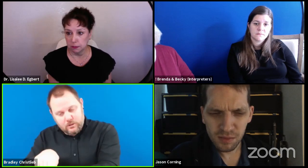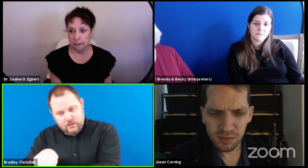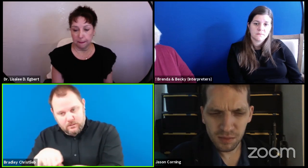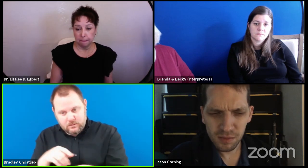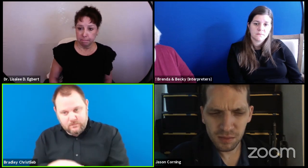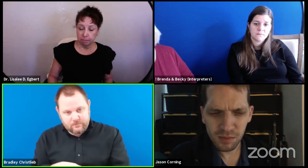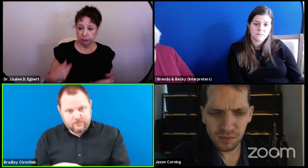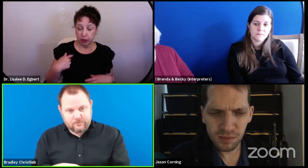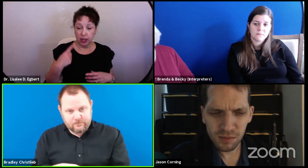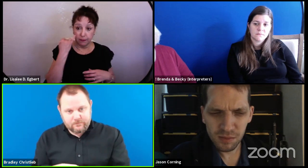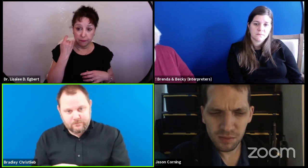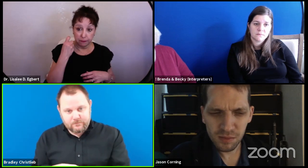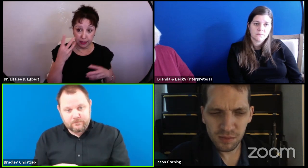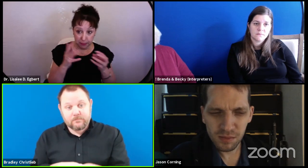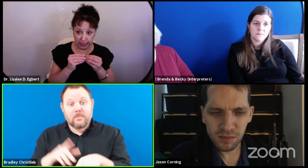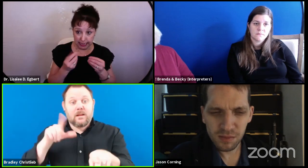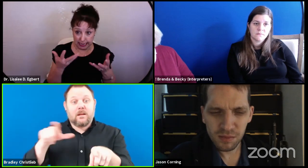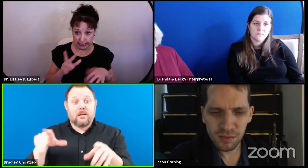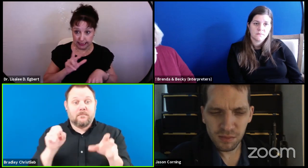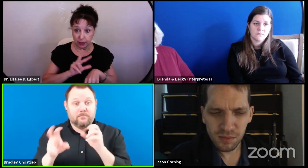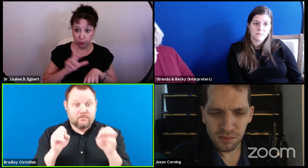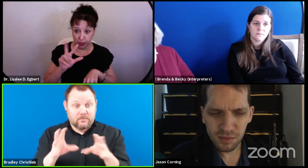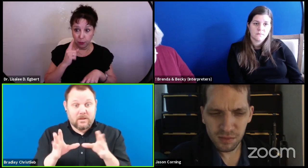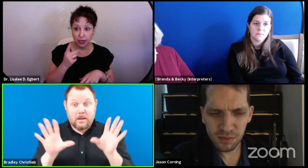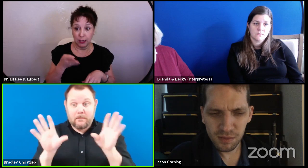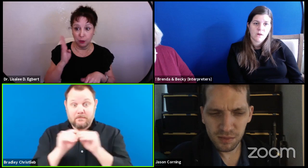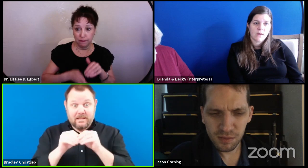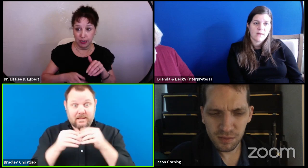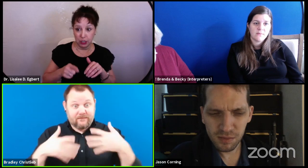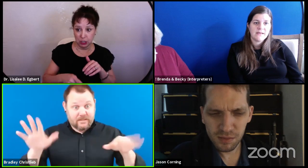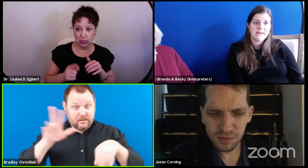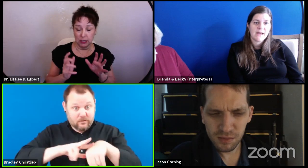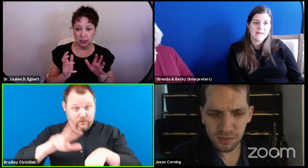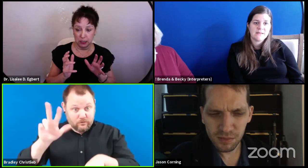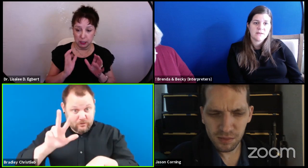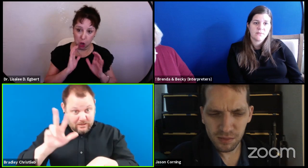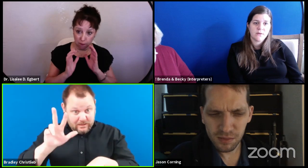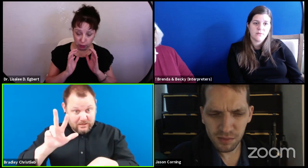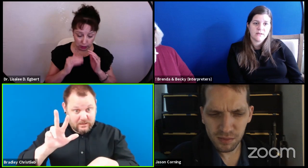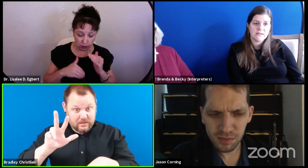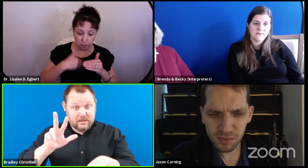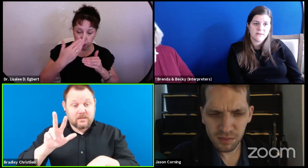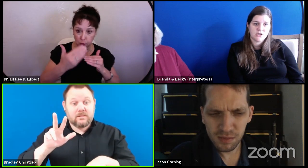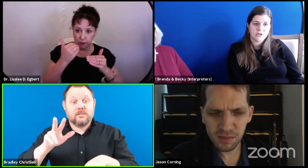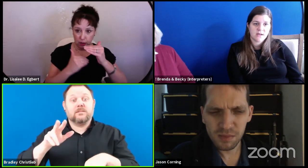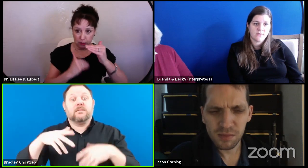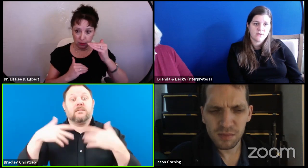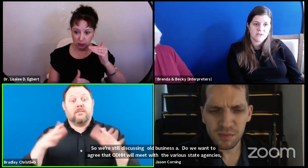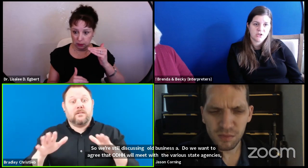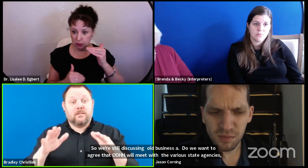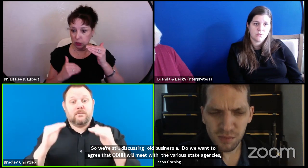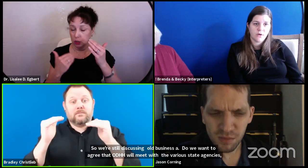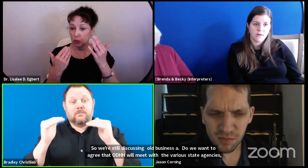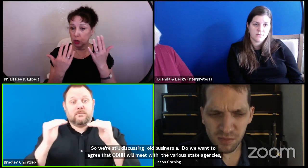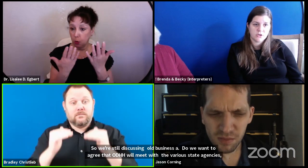If the meeting ends at 3:00, we really need to finish this conversation and move on to